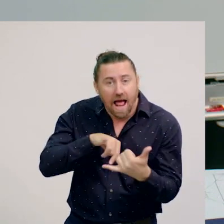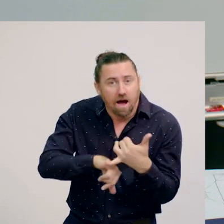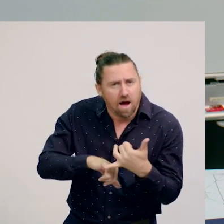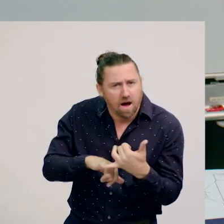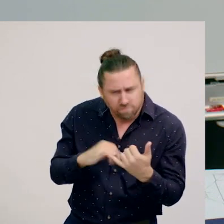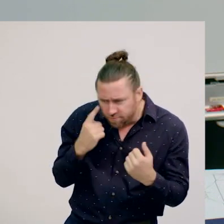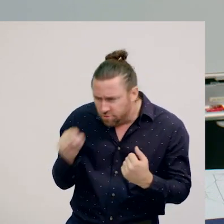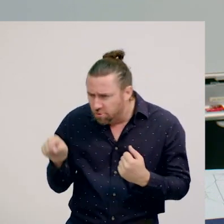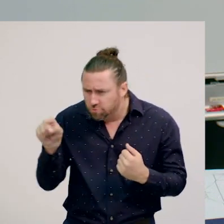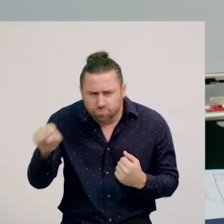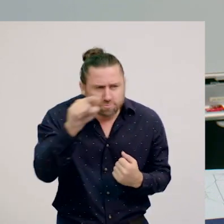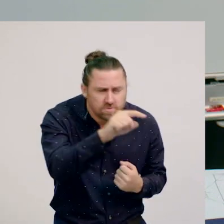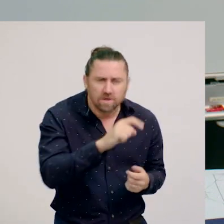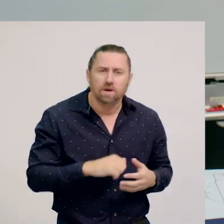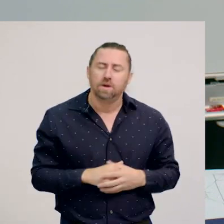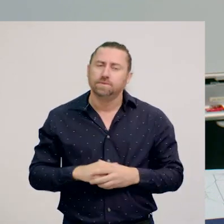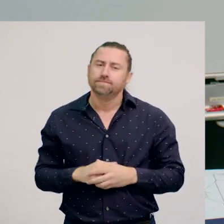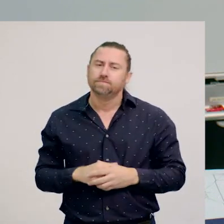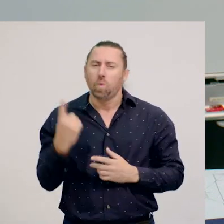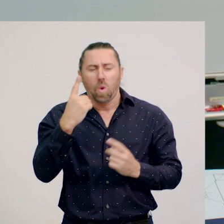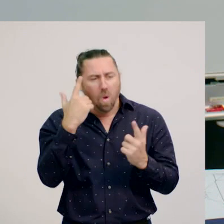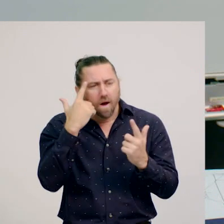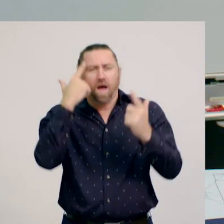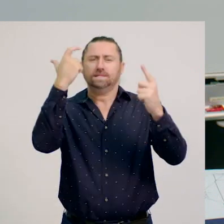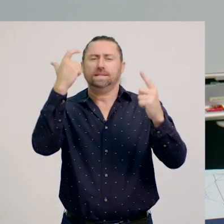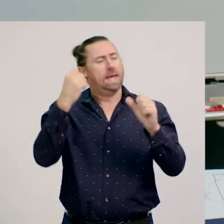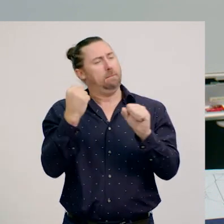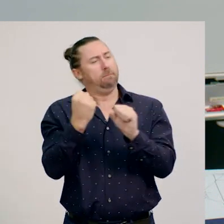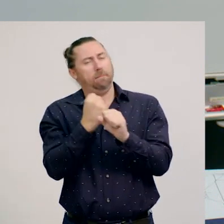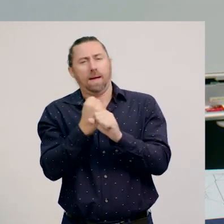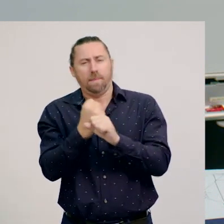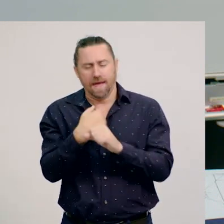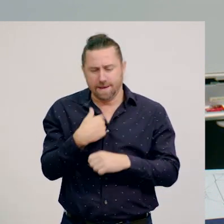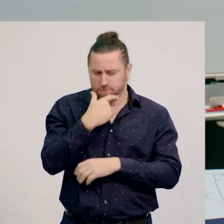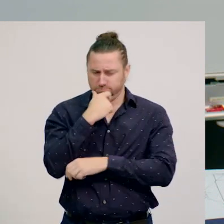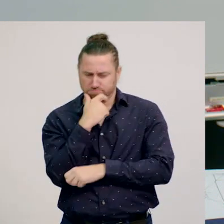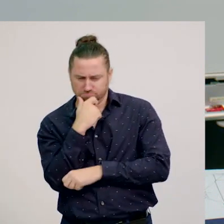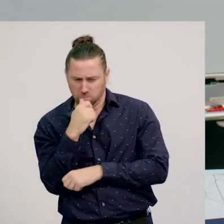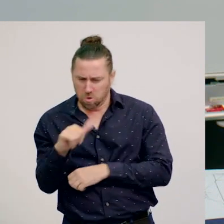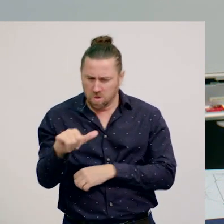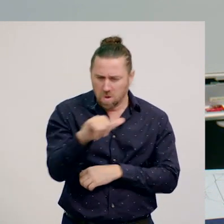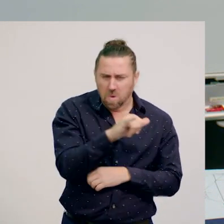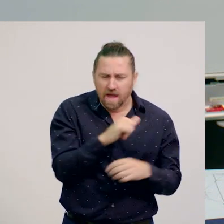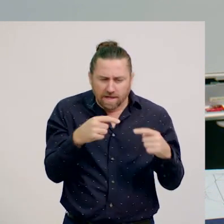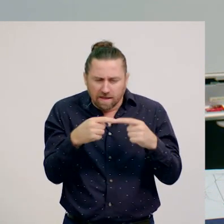The person who designed each of those things had to decide which material was the best one to use.